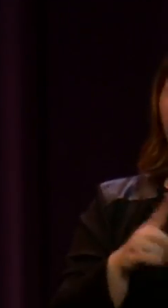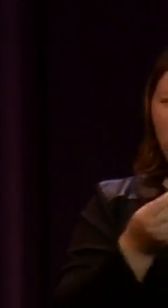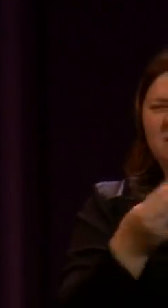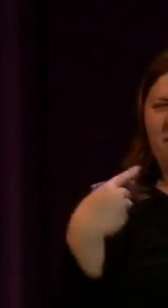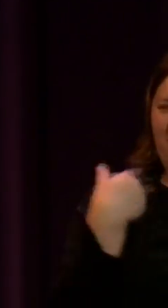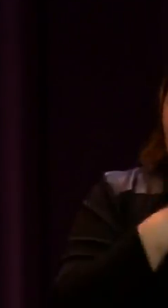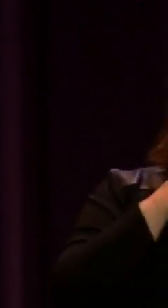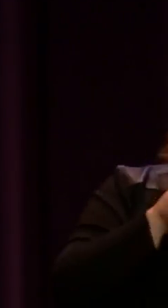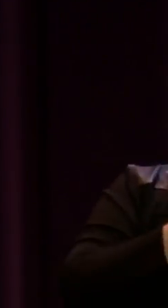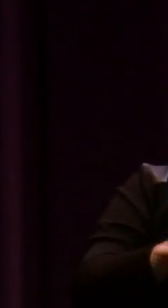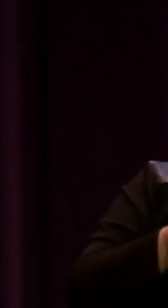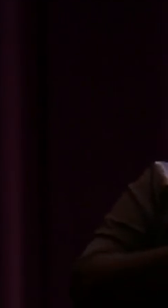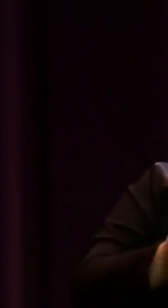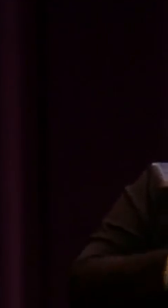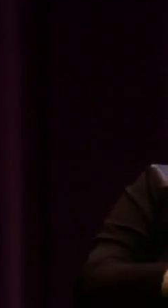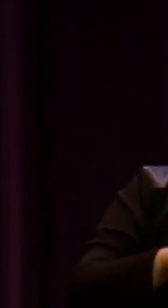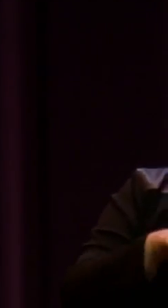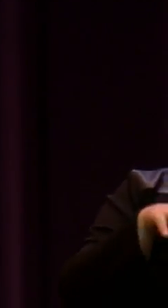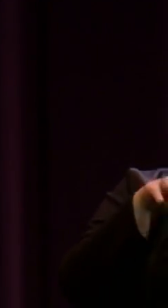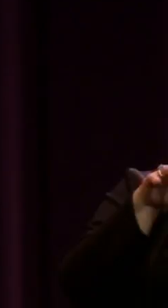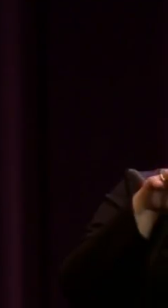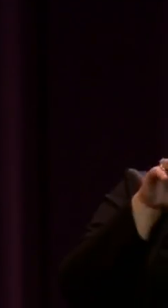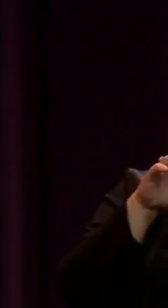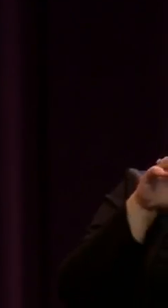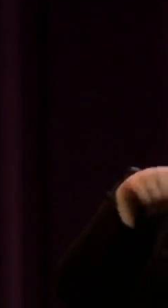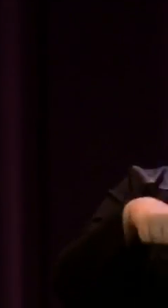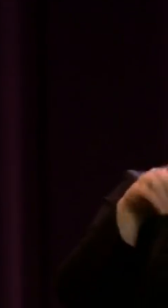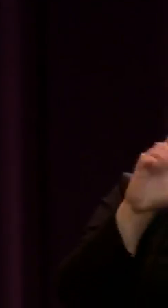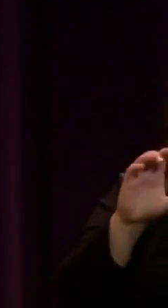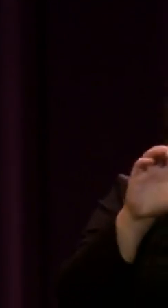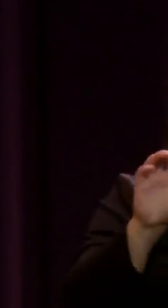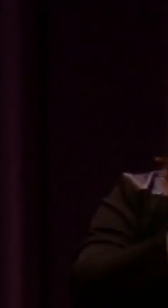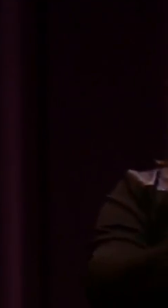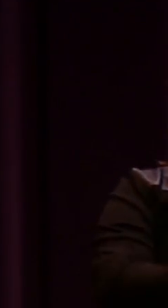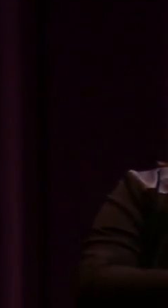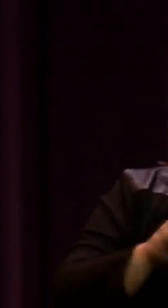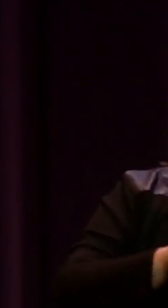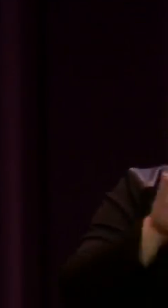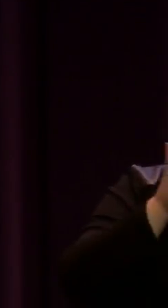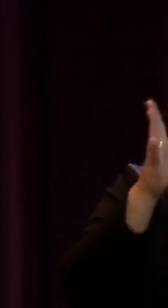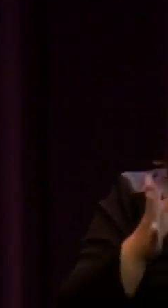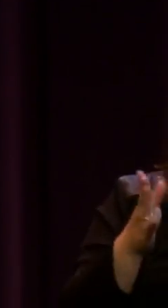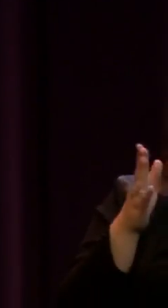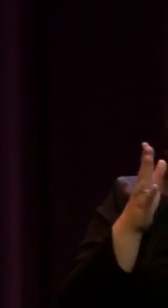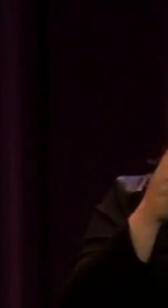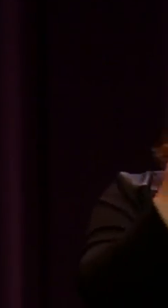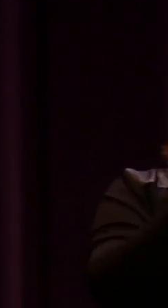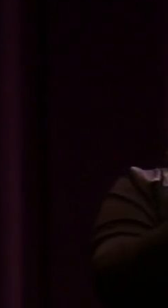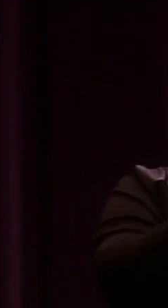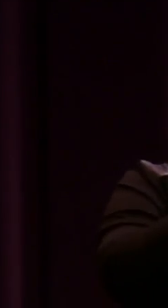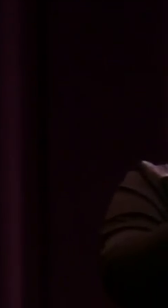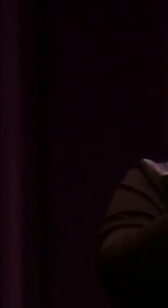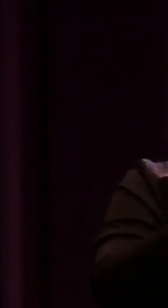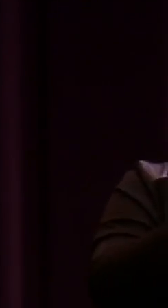NEEDED TO UPDATE OUR CONSTITUTION TO ACCOMMODATE THESE CHANGES THAT HAD HAPPENED SINCE 1987 AT LEAST.